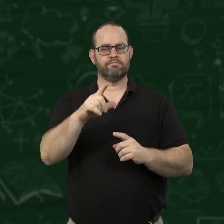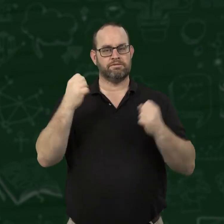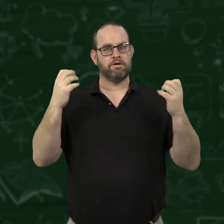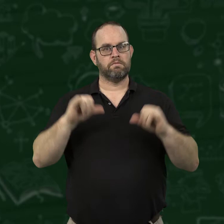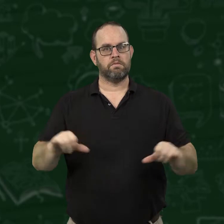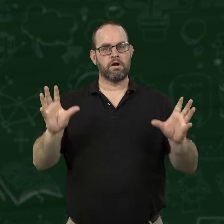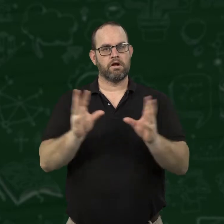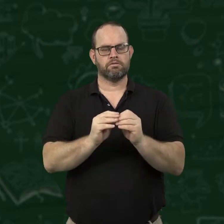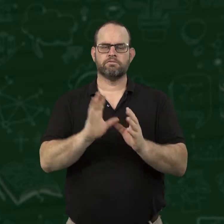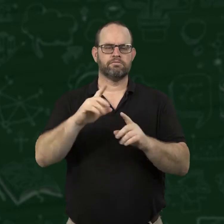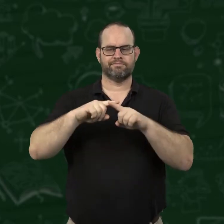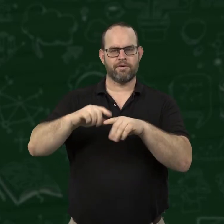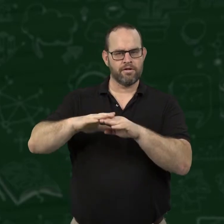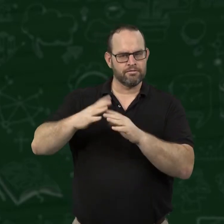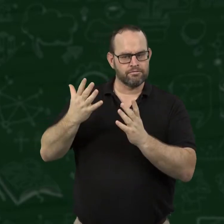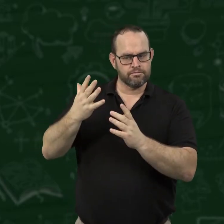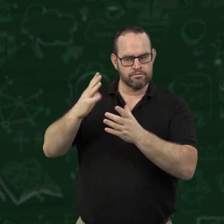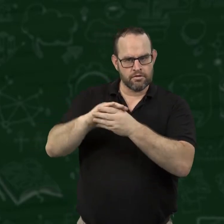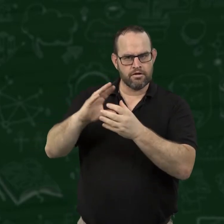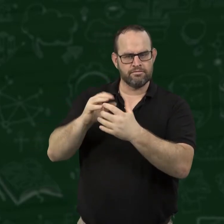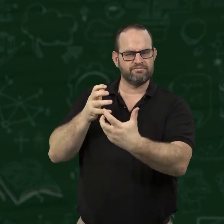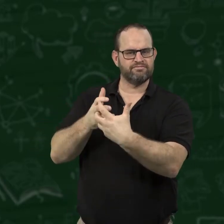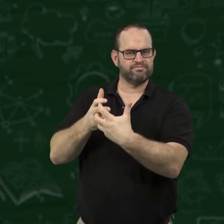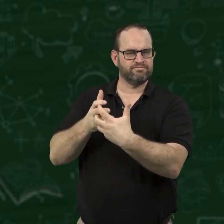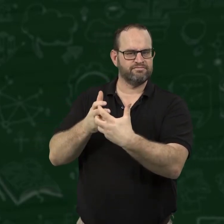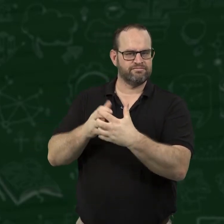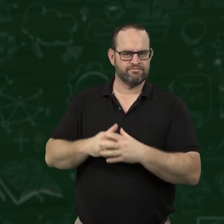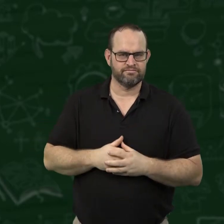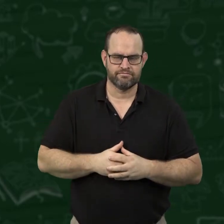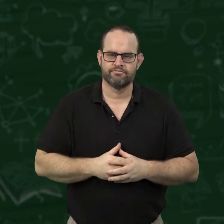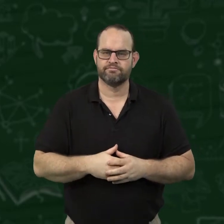Those details will help you determine how to sign addition appropriately.